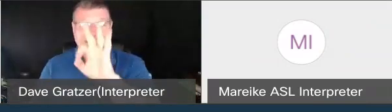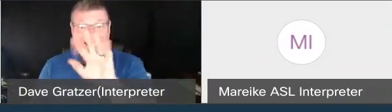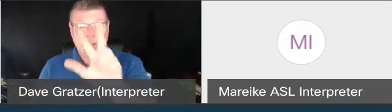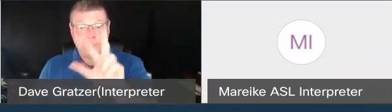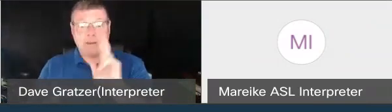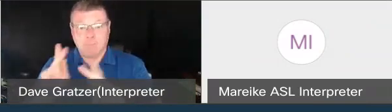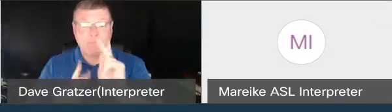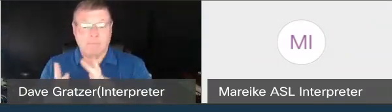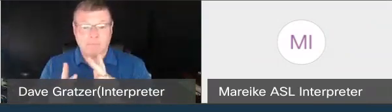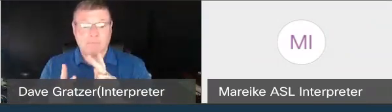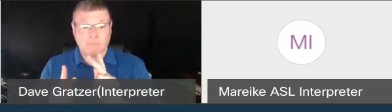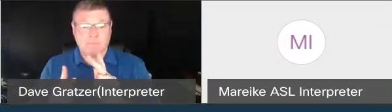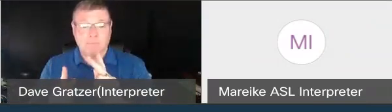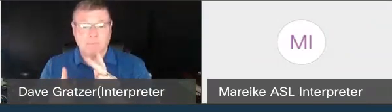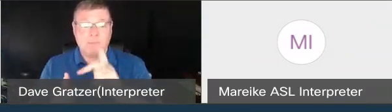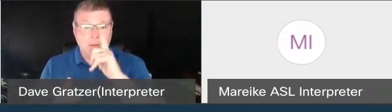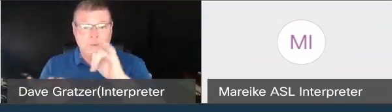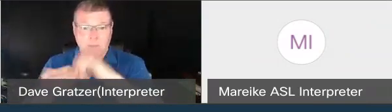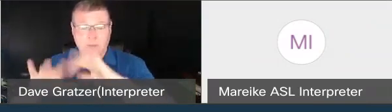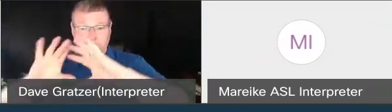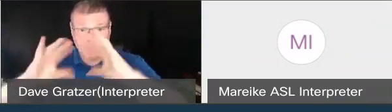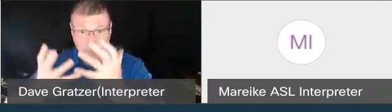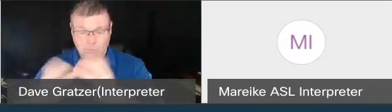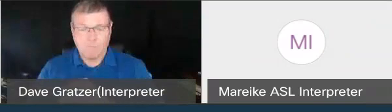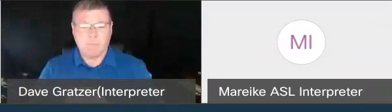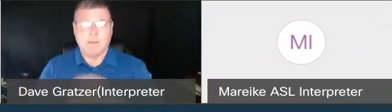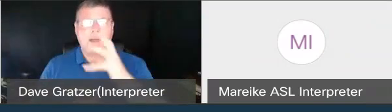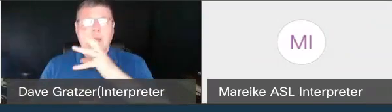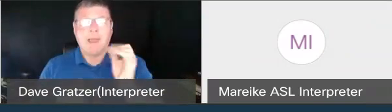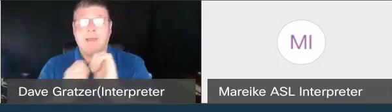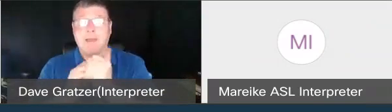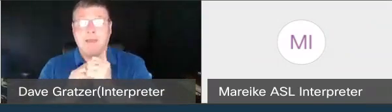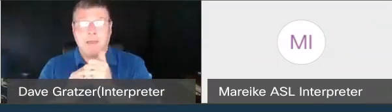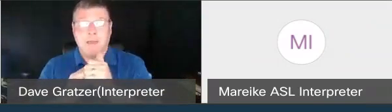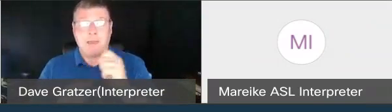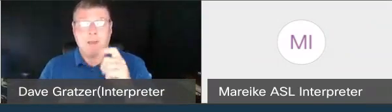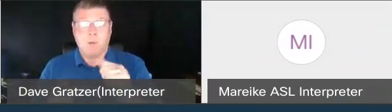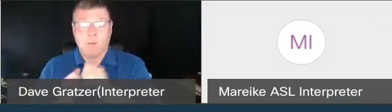with that, uh, that category. And the way we were able to-- with the 15 or more contacts,